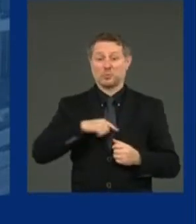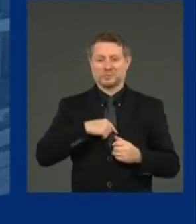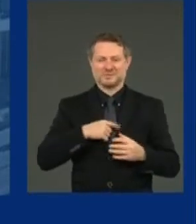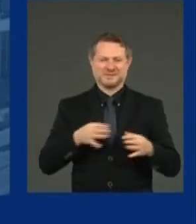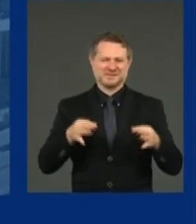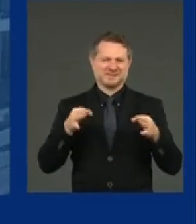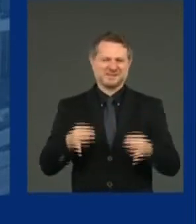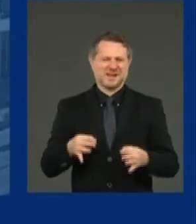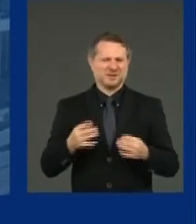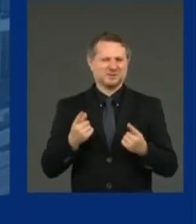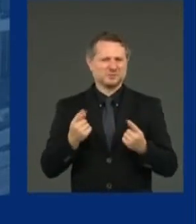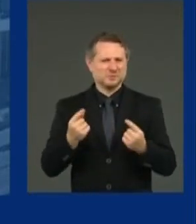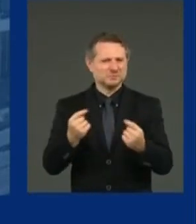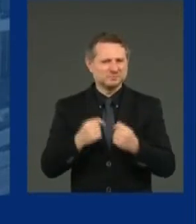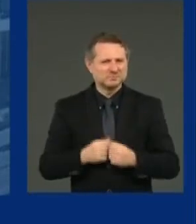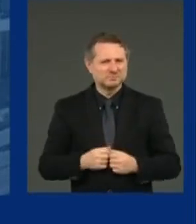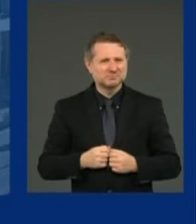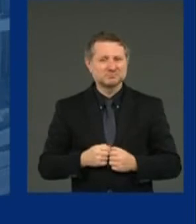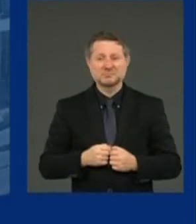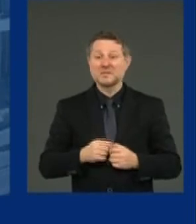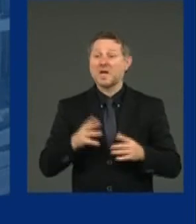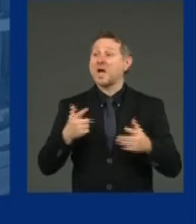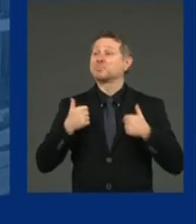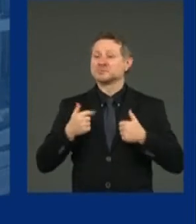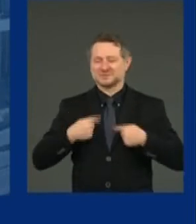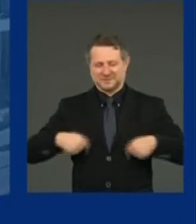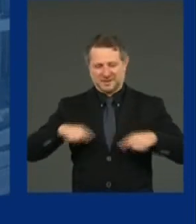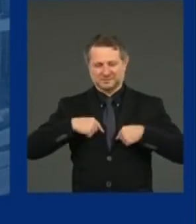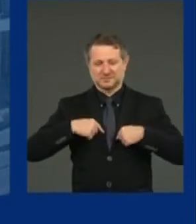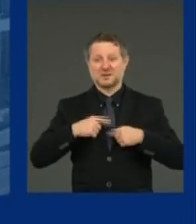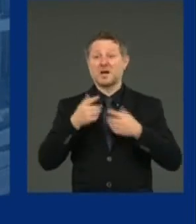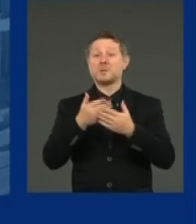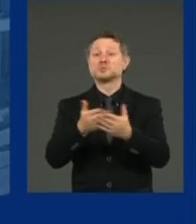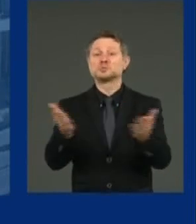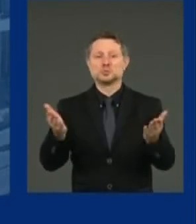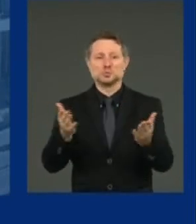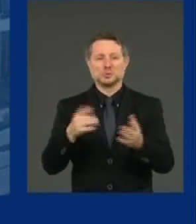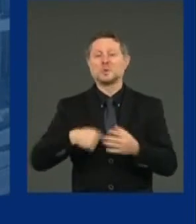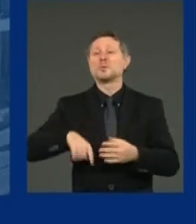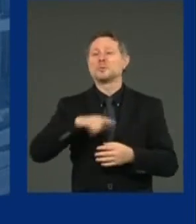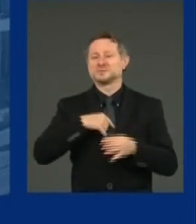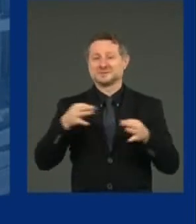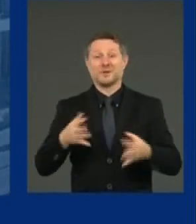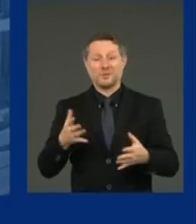HAPPEN BECAUSE IT'S A FUNCTION OF WHAT WE ARE DOING. IT'S UP TO US. IT'S UP TO YOU.